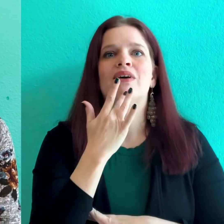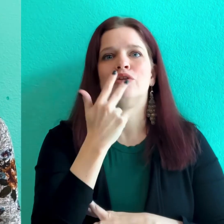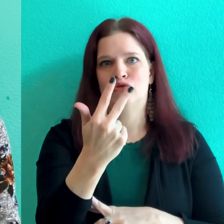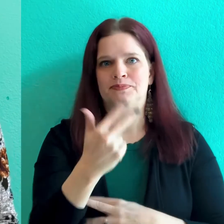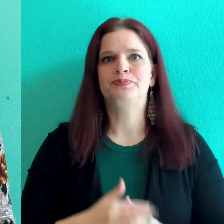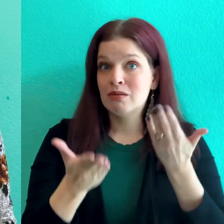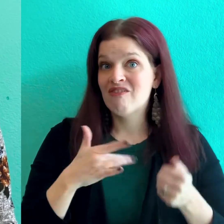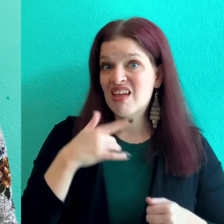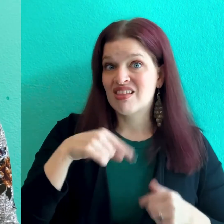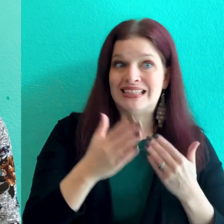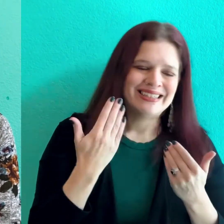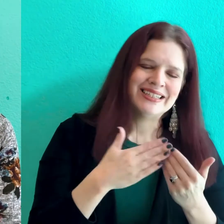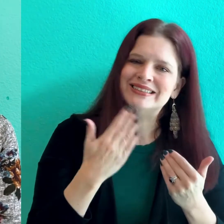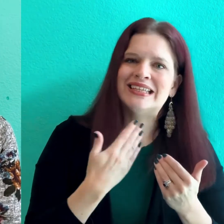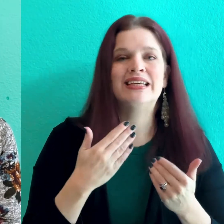This may be easy for you. This may be a challenge.